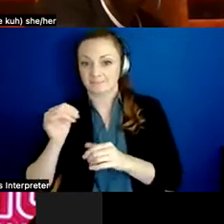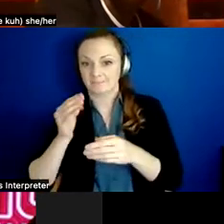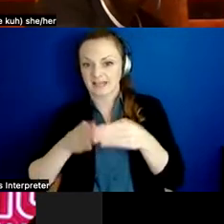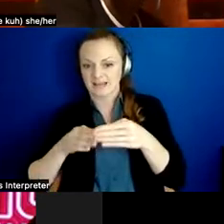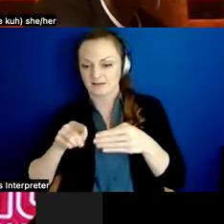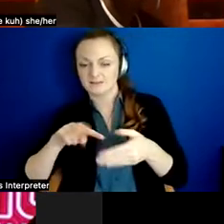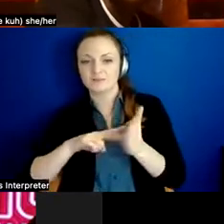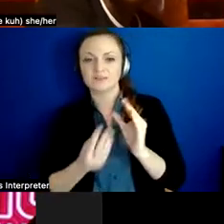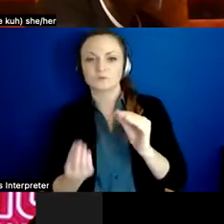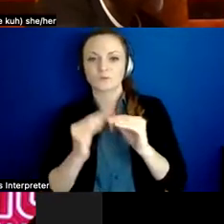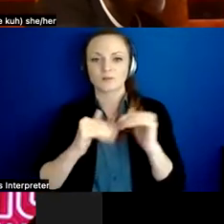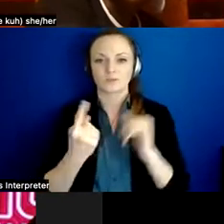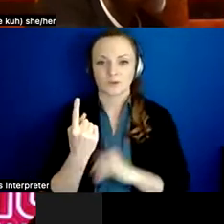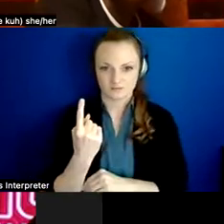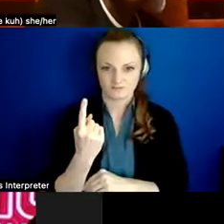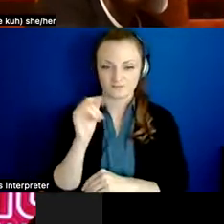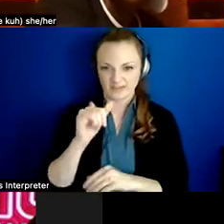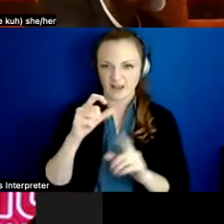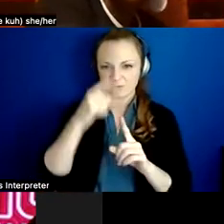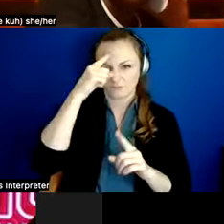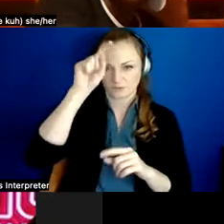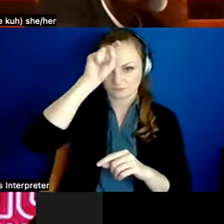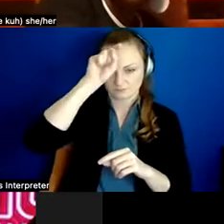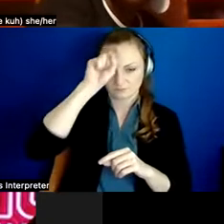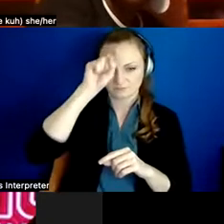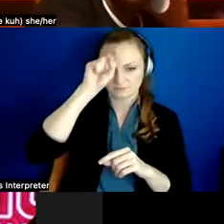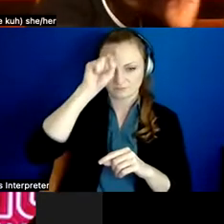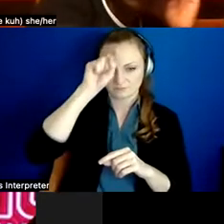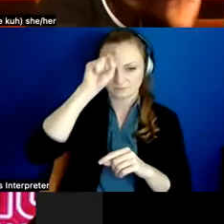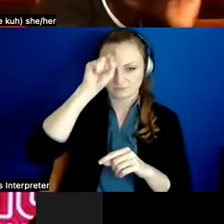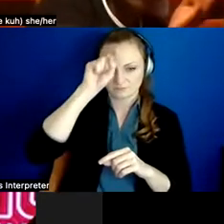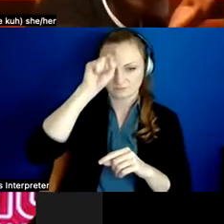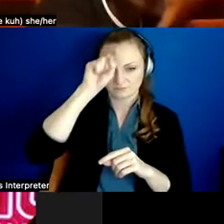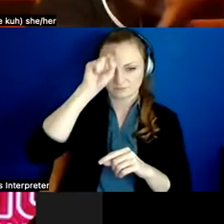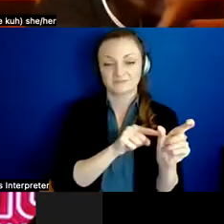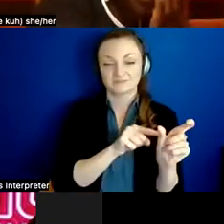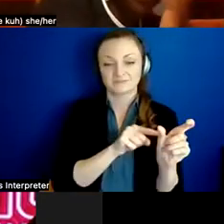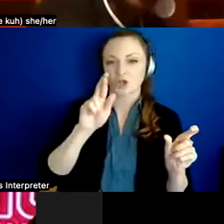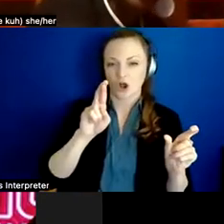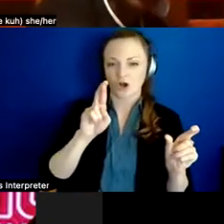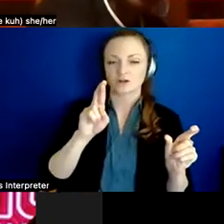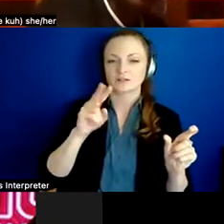20:14:06 Okay, and the root of the word meets Crying is from the Hebrew word song, which